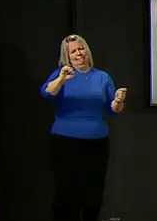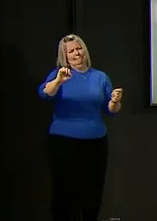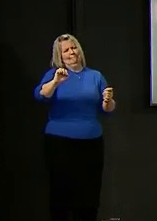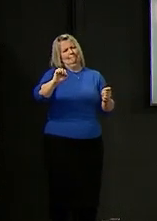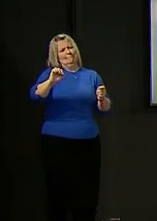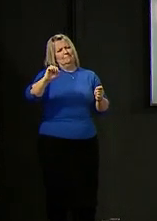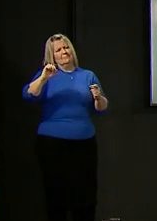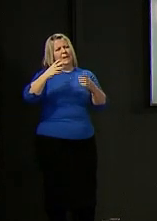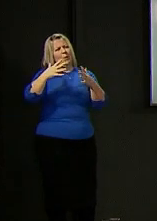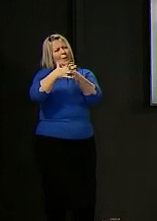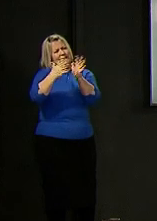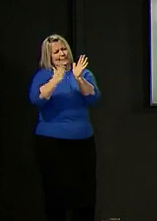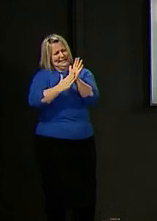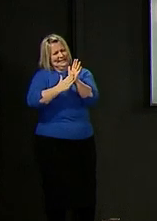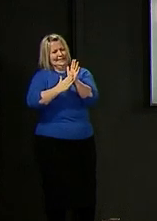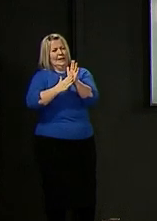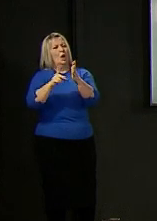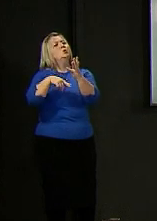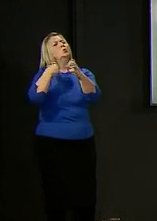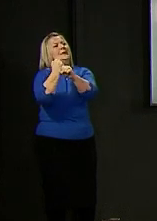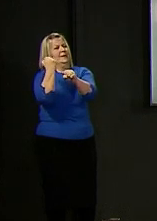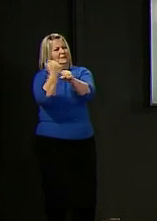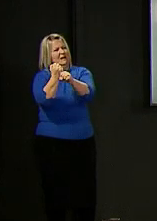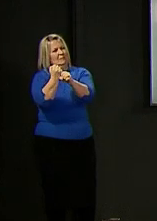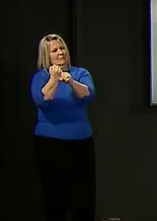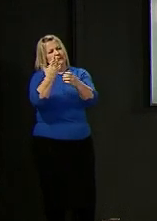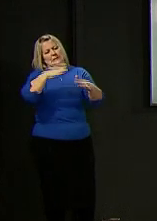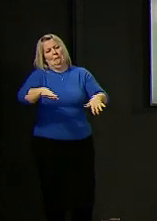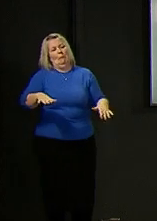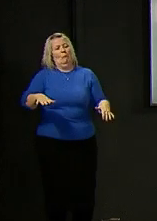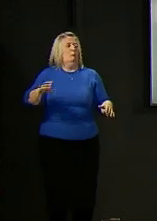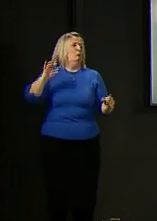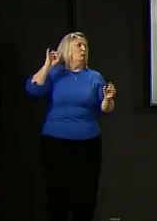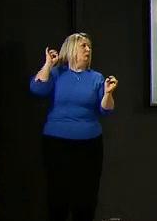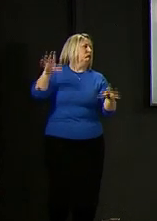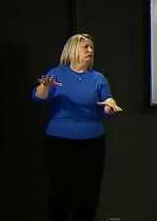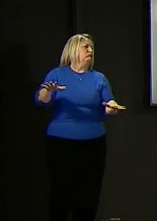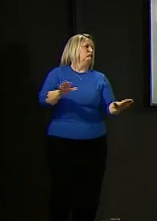taken by the UK government he went on advice to you is don't rely on what's